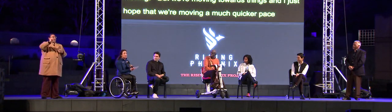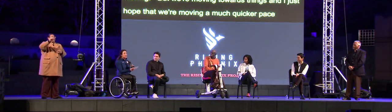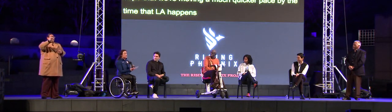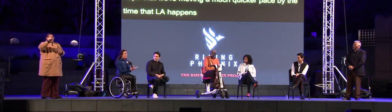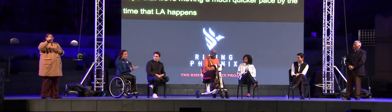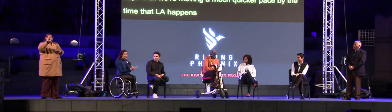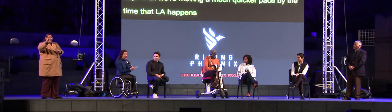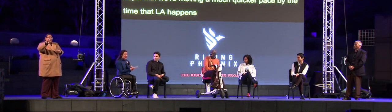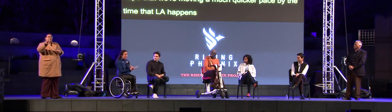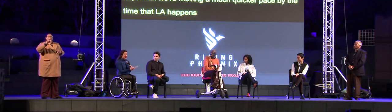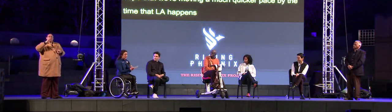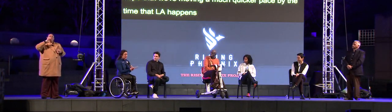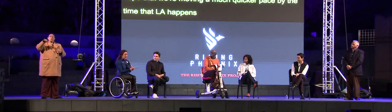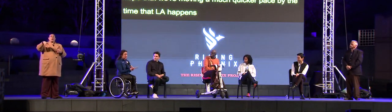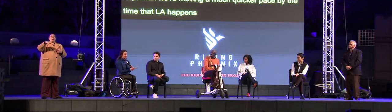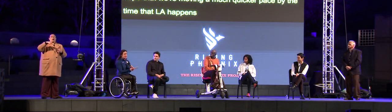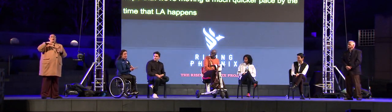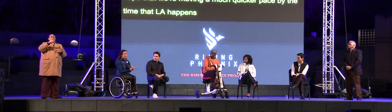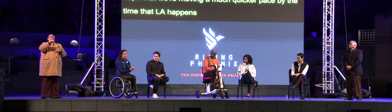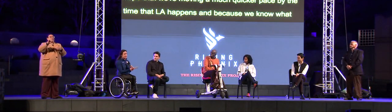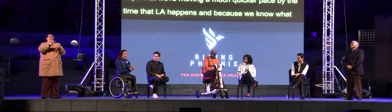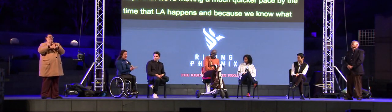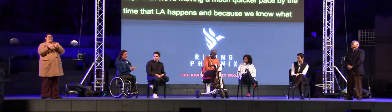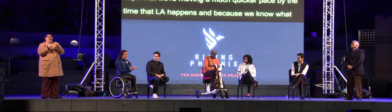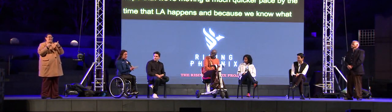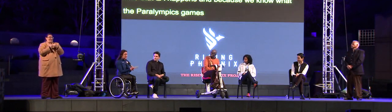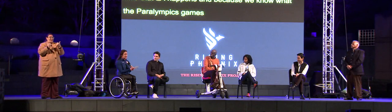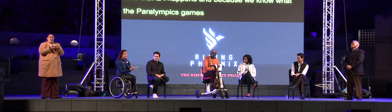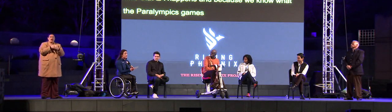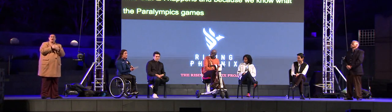Because we with the Paralympic games that our key to success